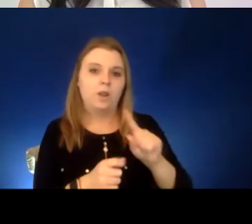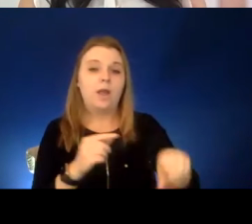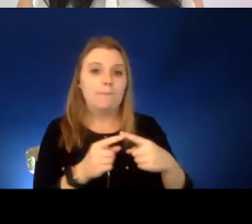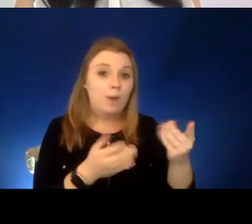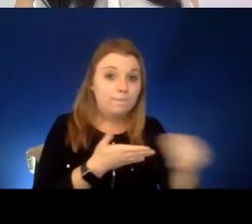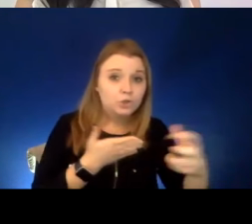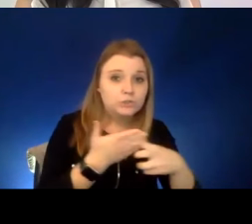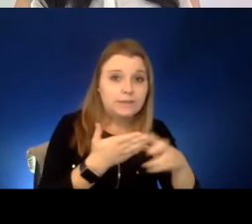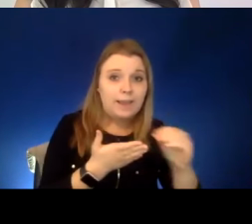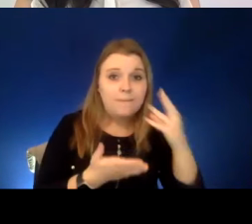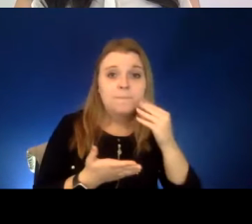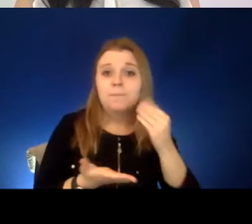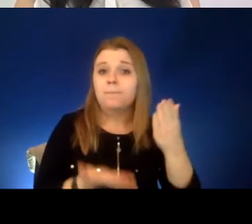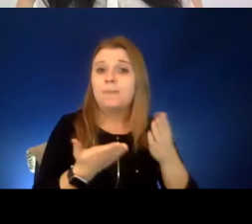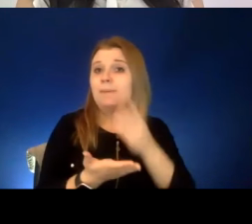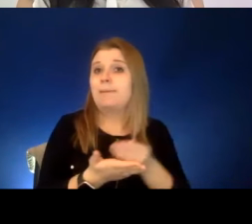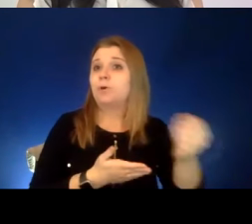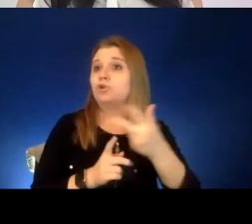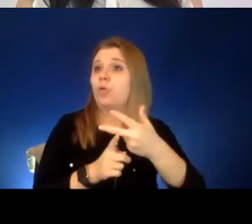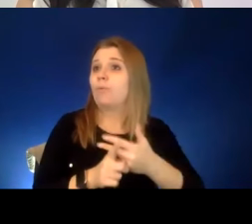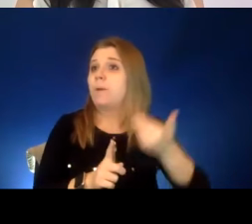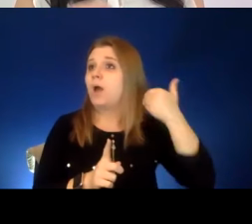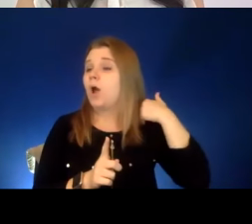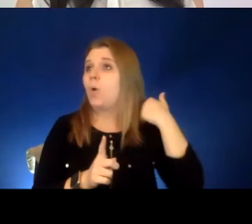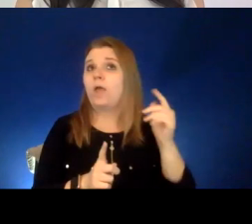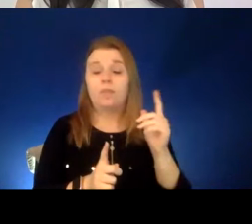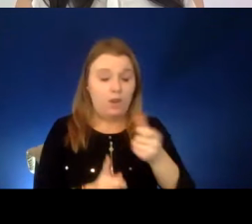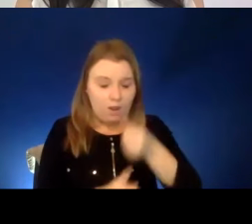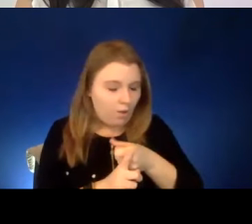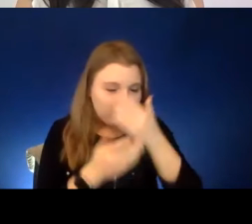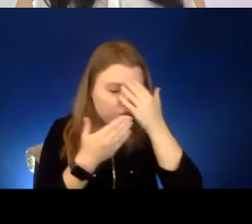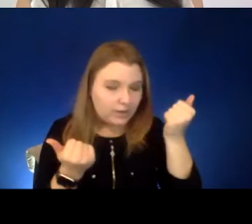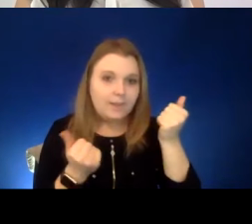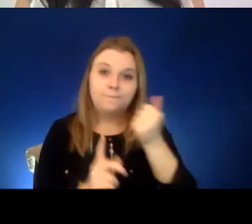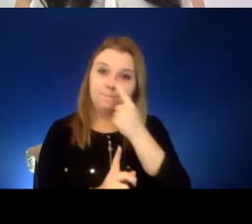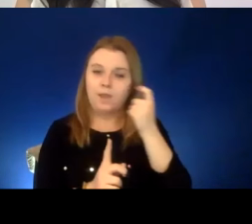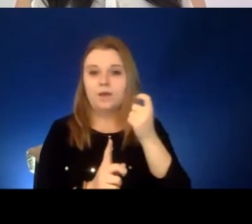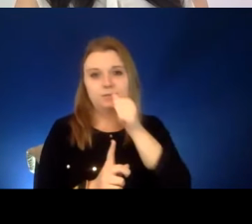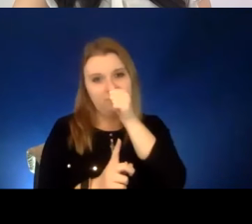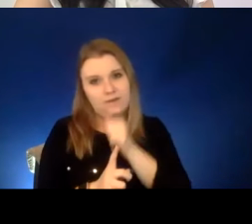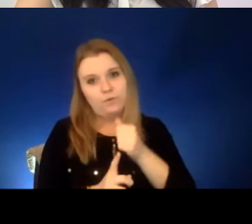'cause they might purchase this three months ago and completely forget due to suffering memory loss.